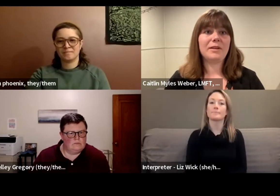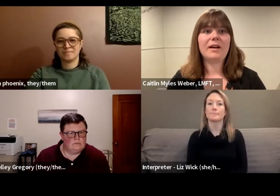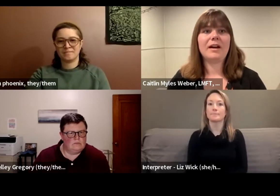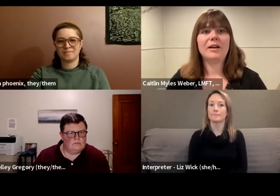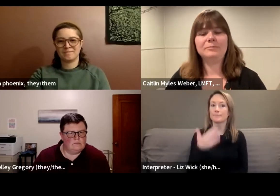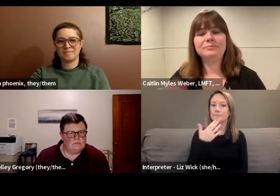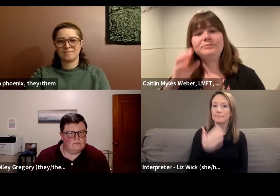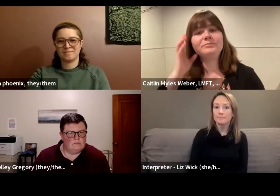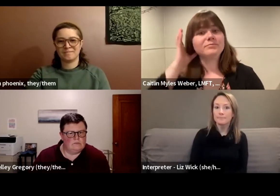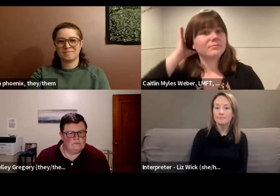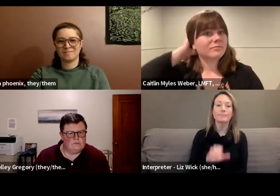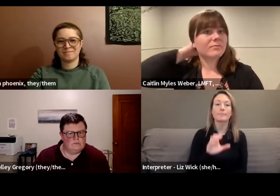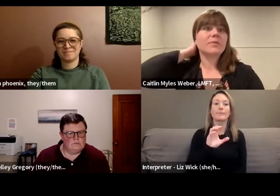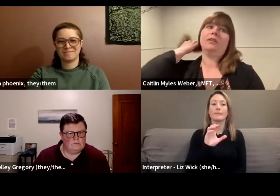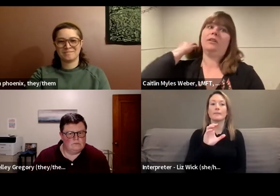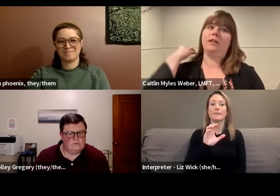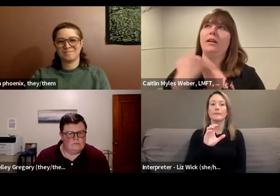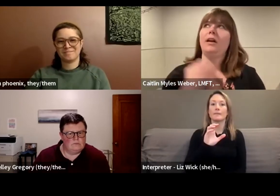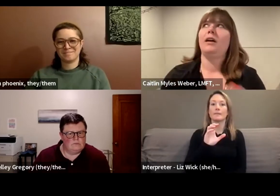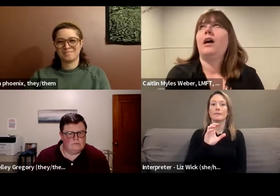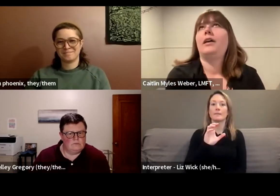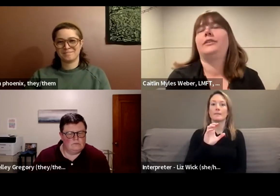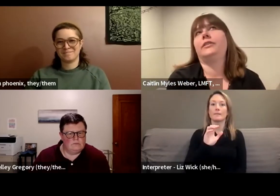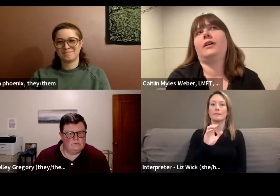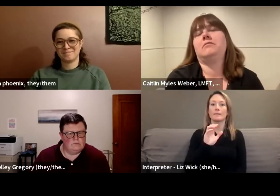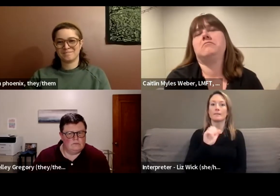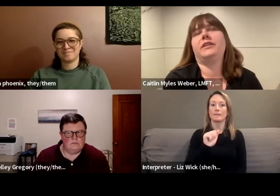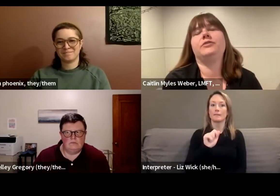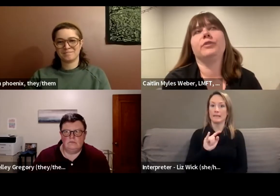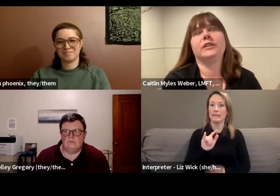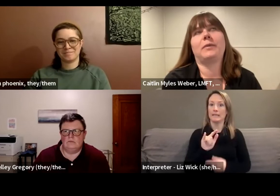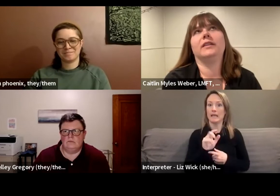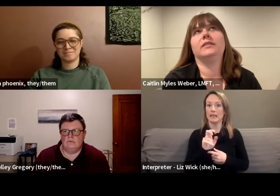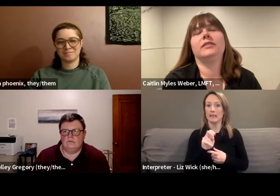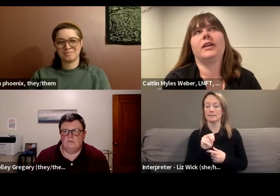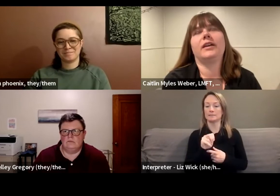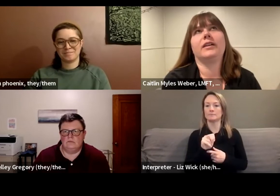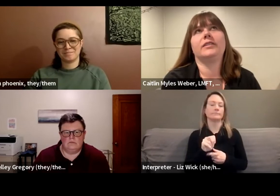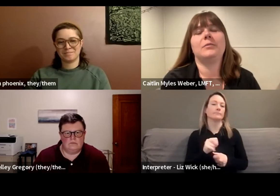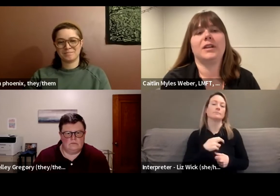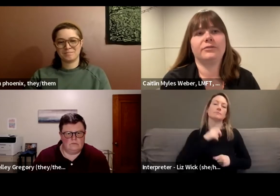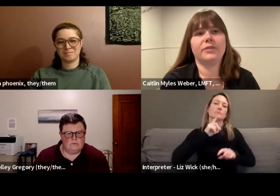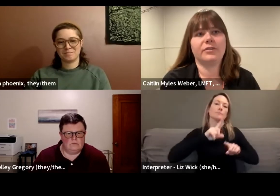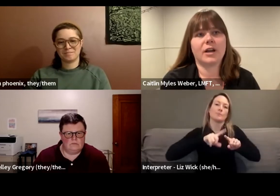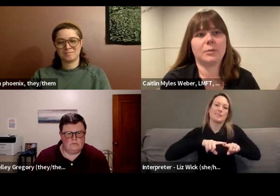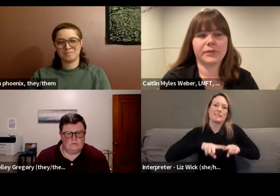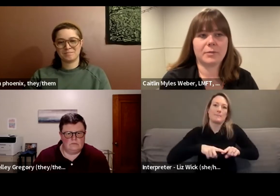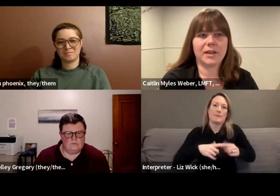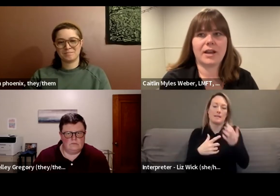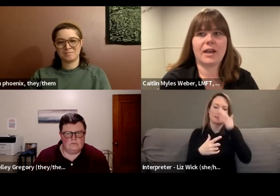Yeah, I mean it really depends, I guess. I mean, if a couple's coming in,